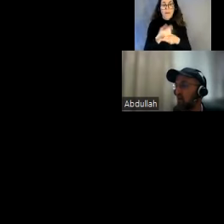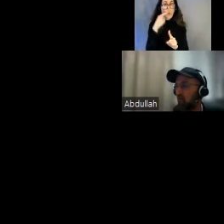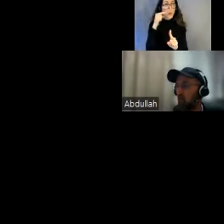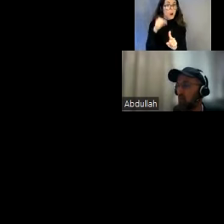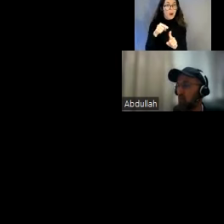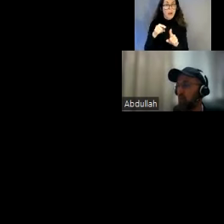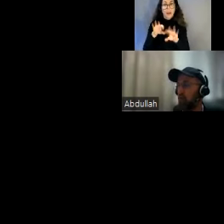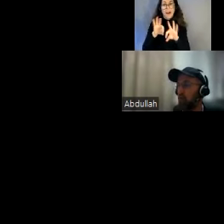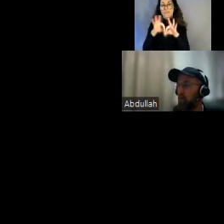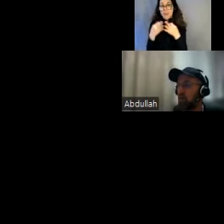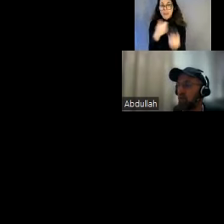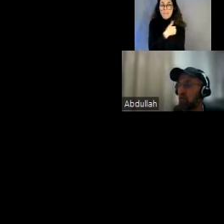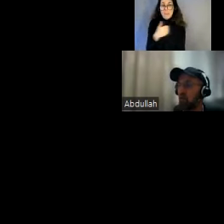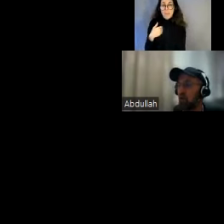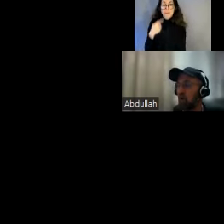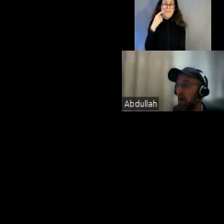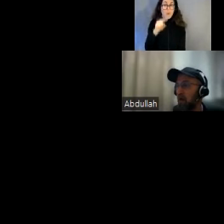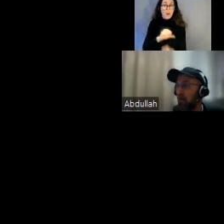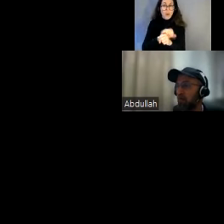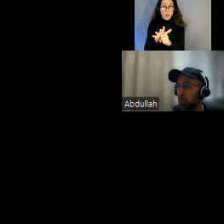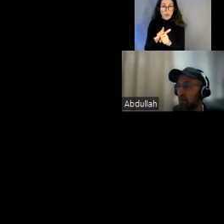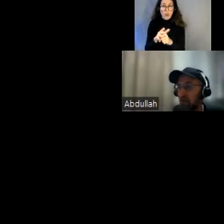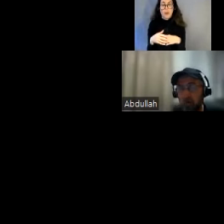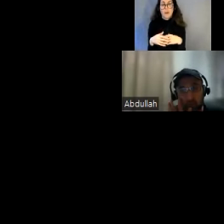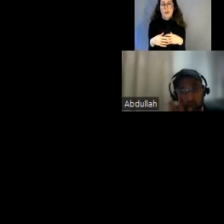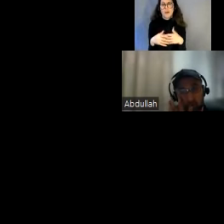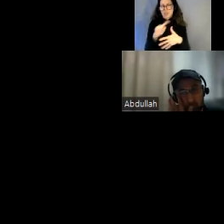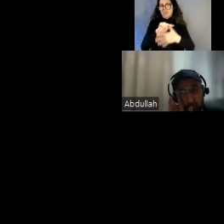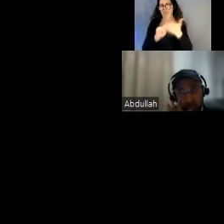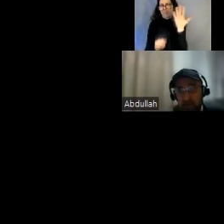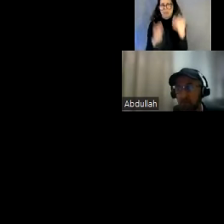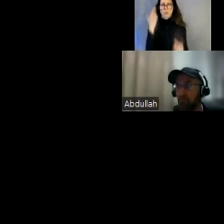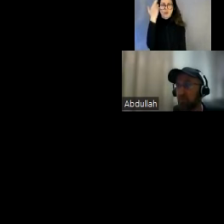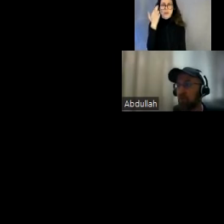experience side effects from the vaccine, or providing care